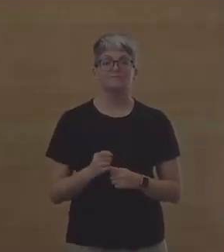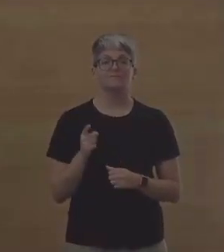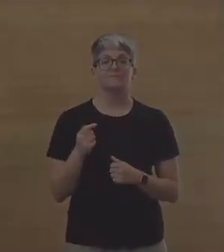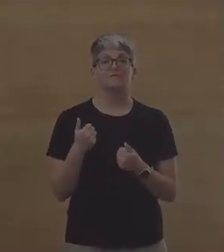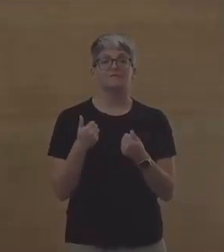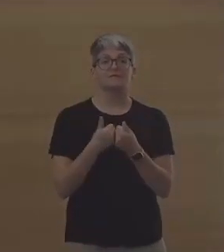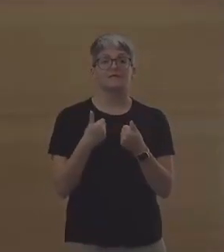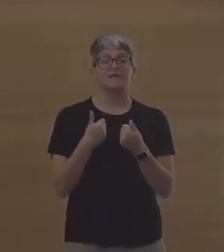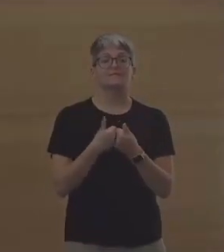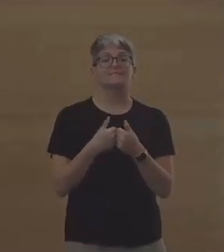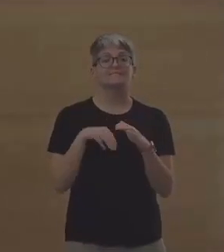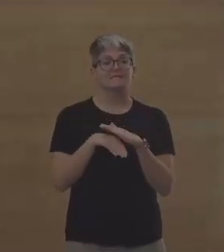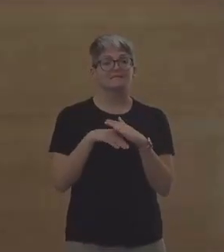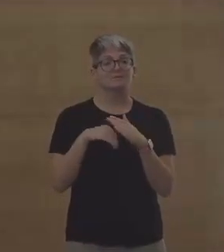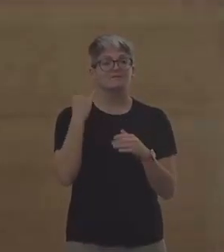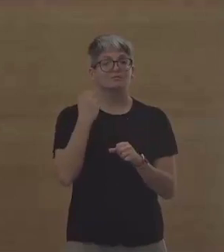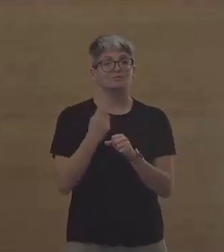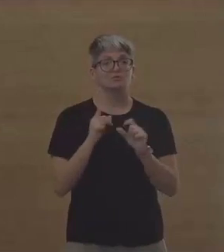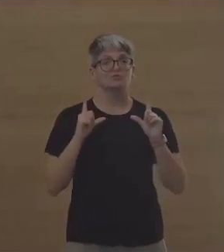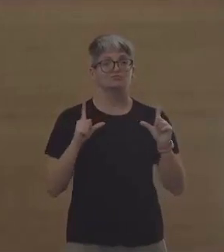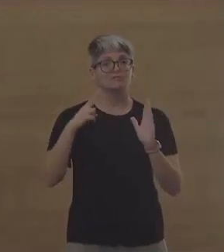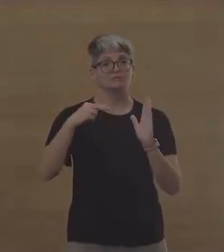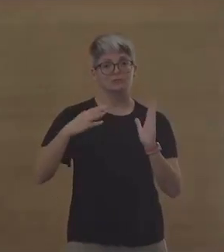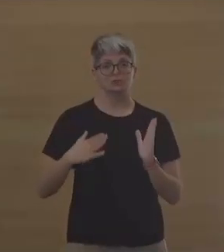by a screen reader for those who need it.